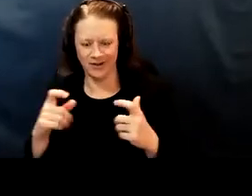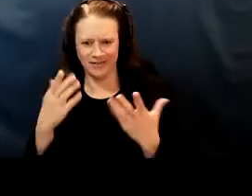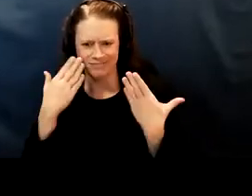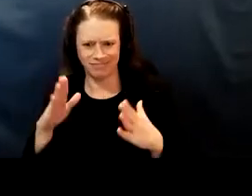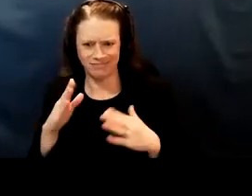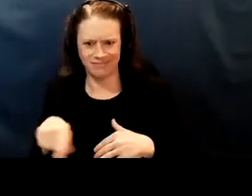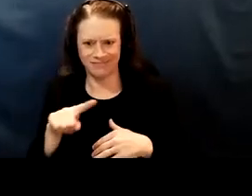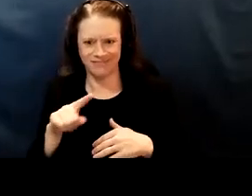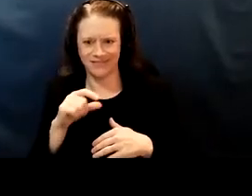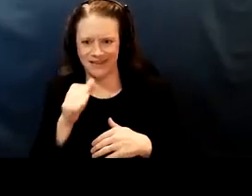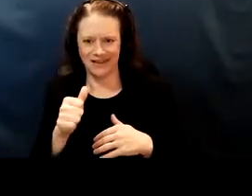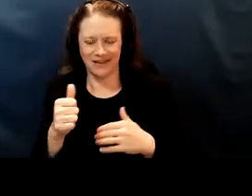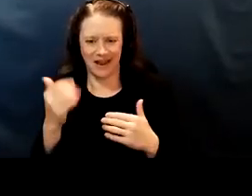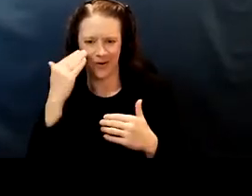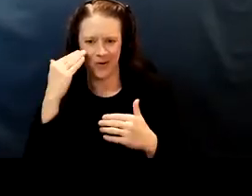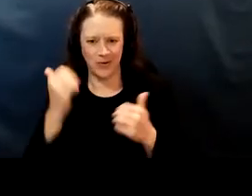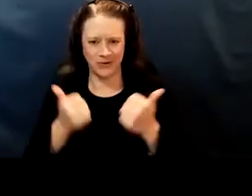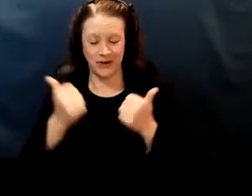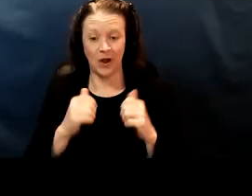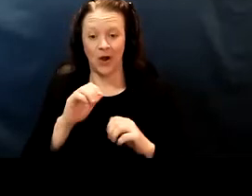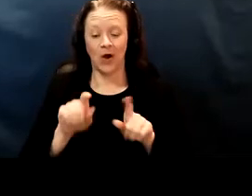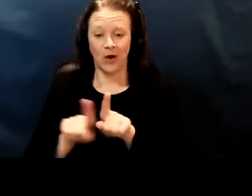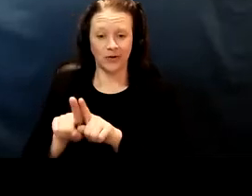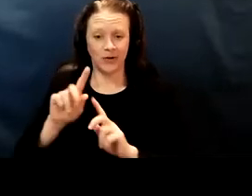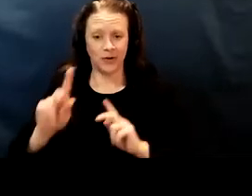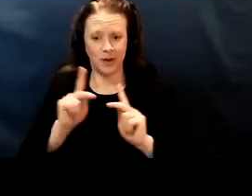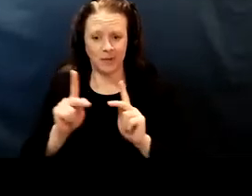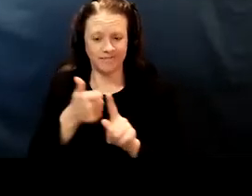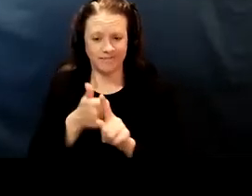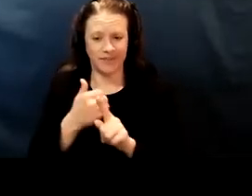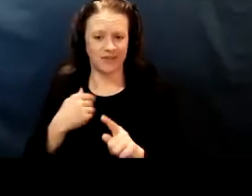accents or speech-related disabilities. For instance I have a